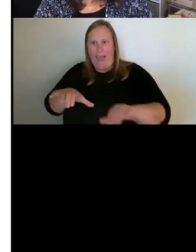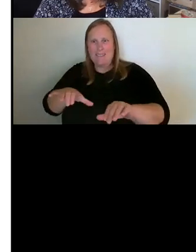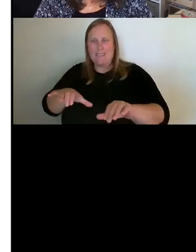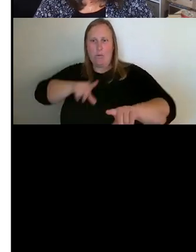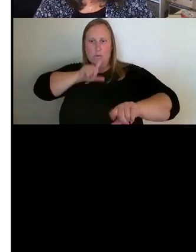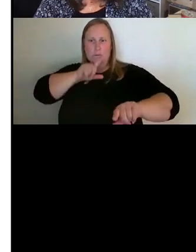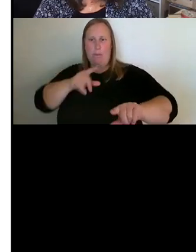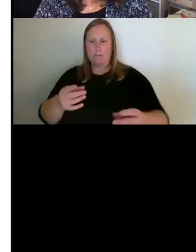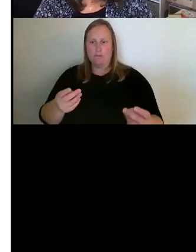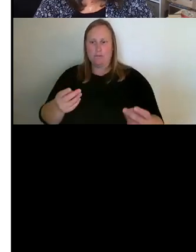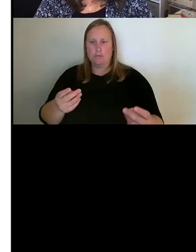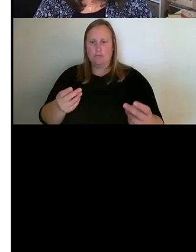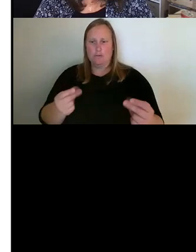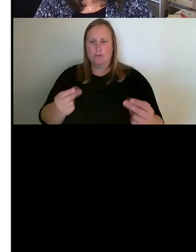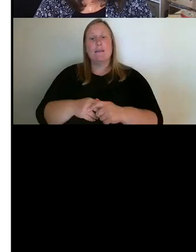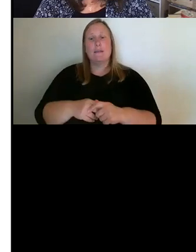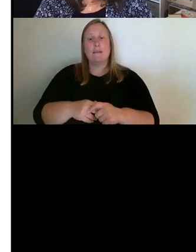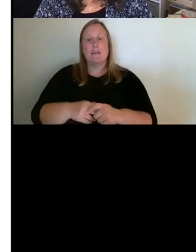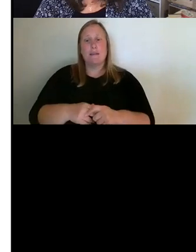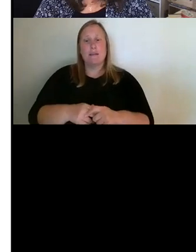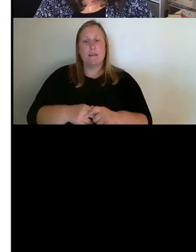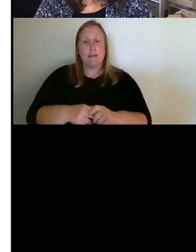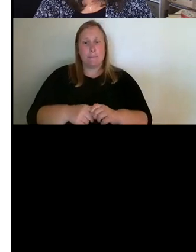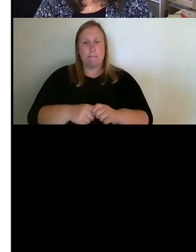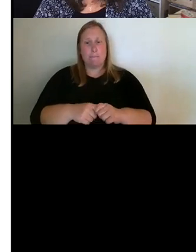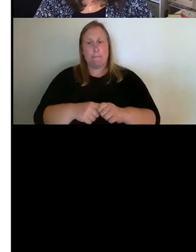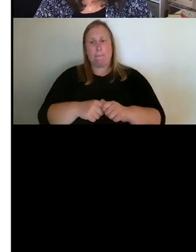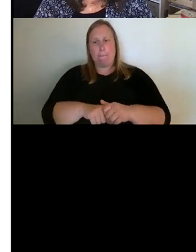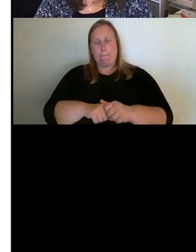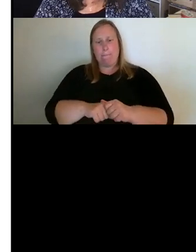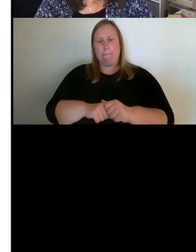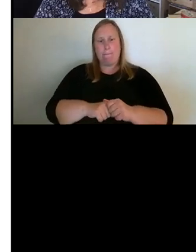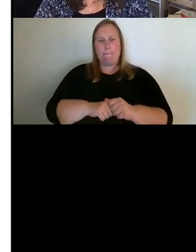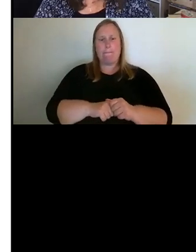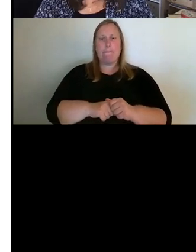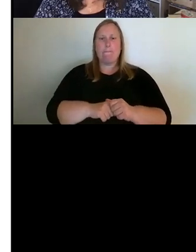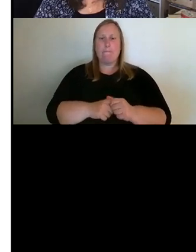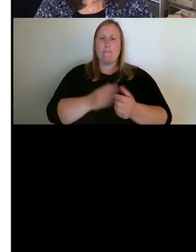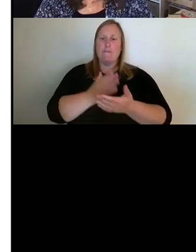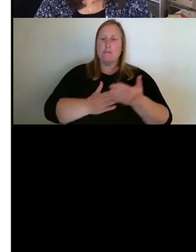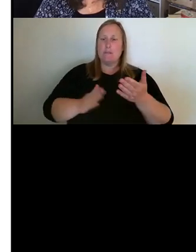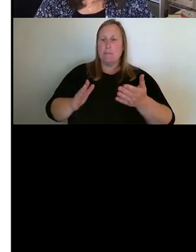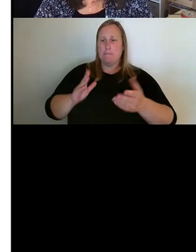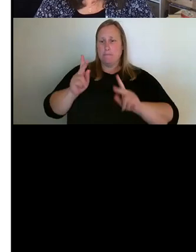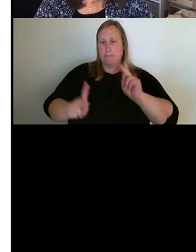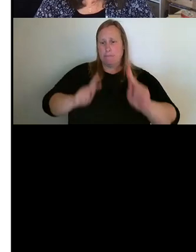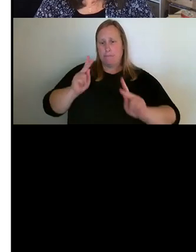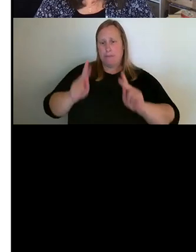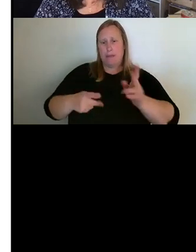have it appropriate in terms of how we will handle it. For some individuals requiring them to listen